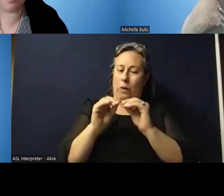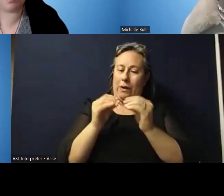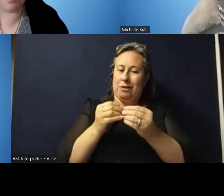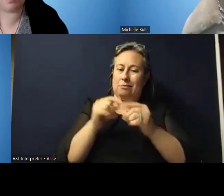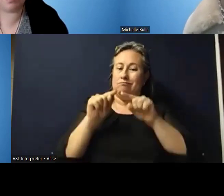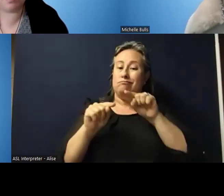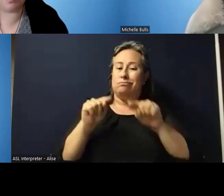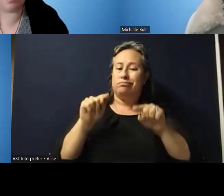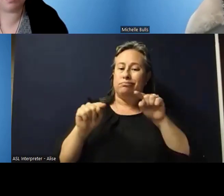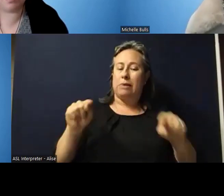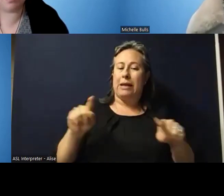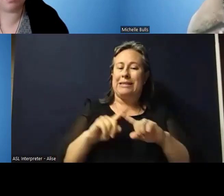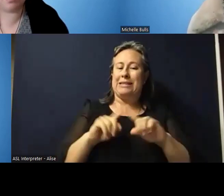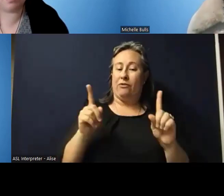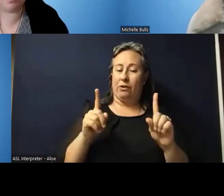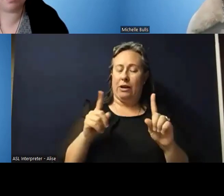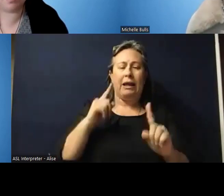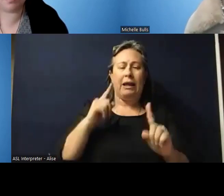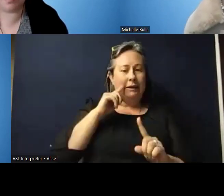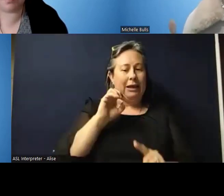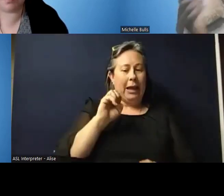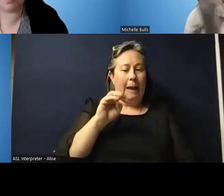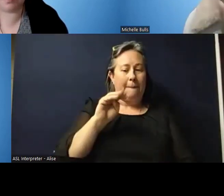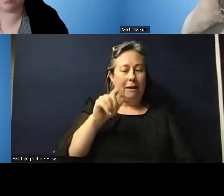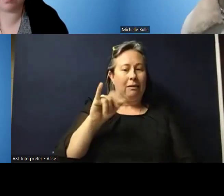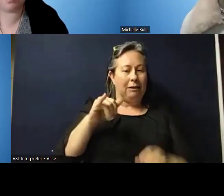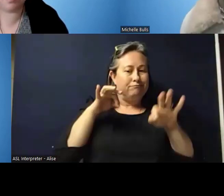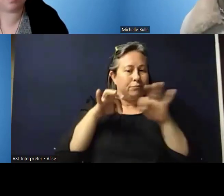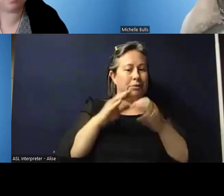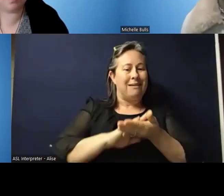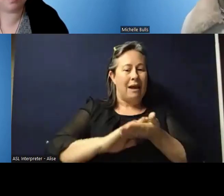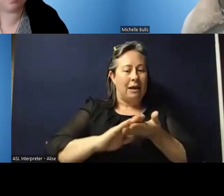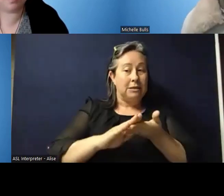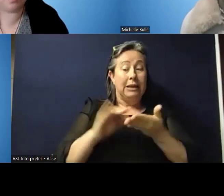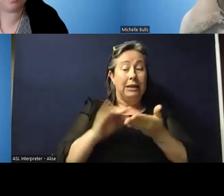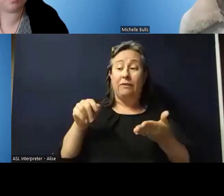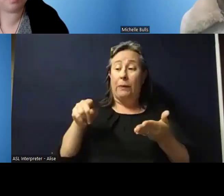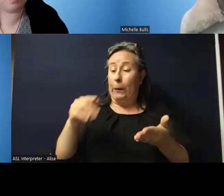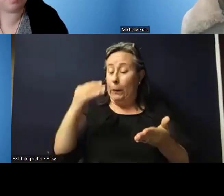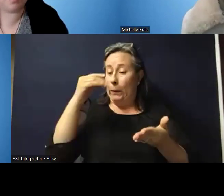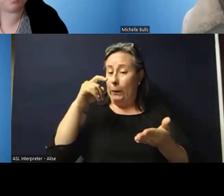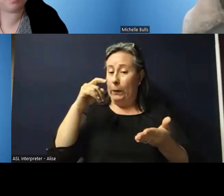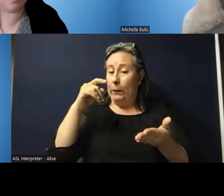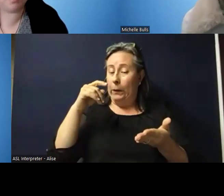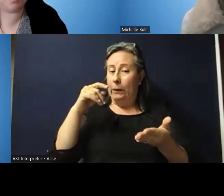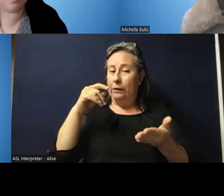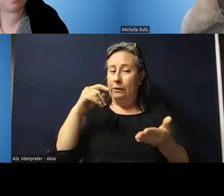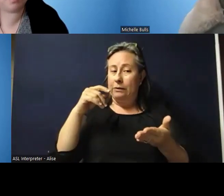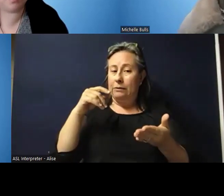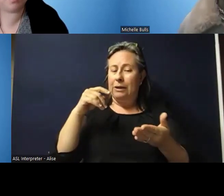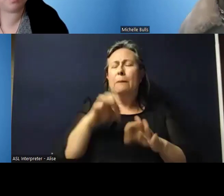And I think Emily said it nicely and that in order for you to know what's happening under that specific award,